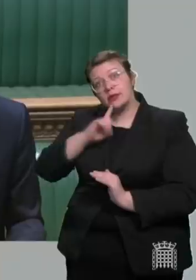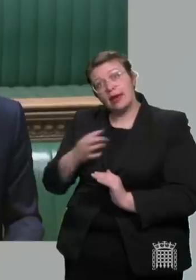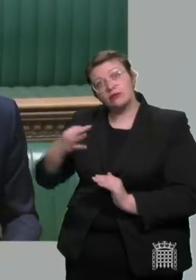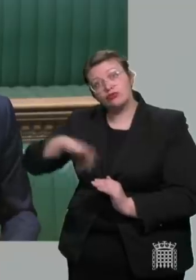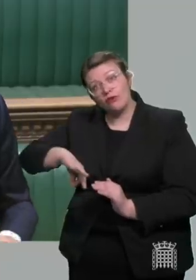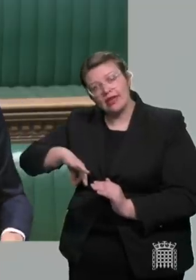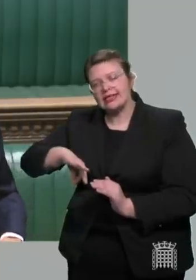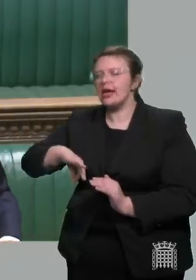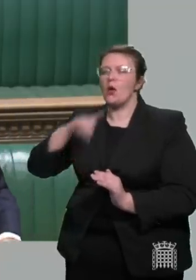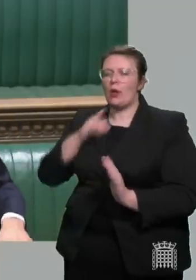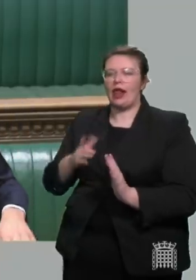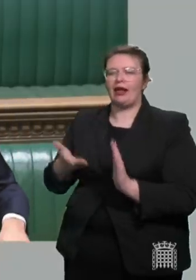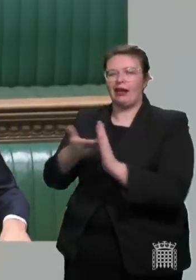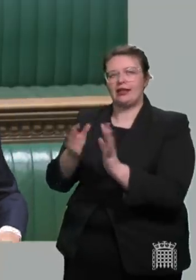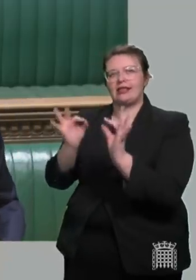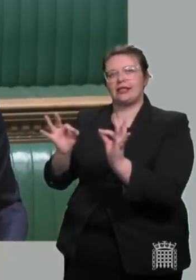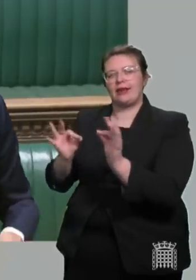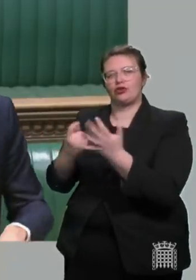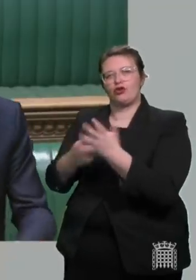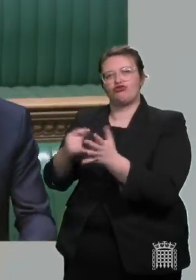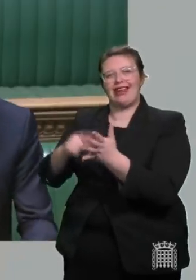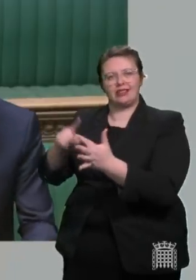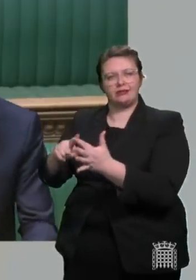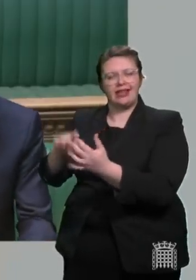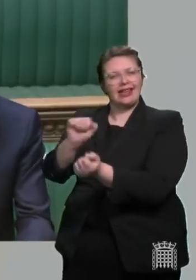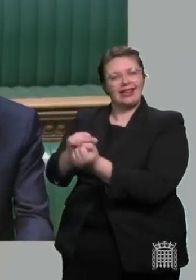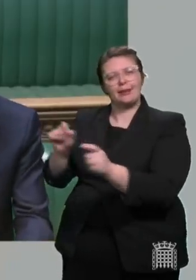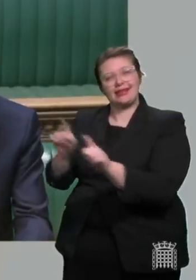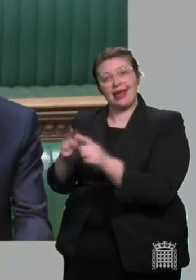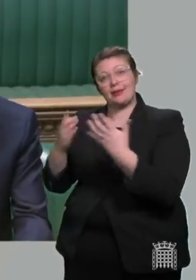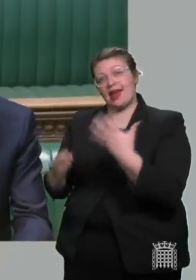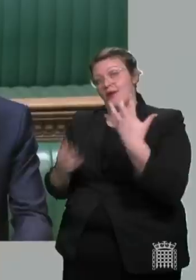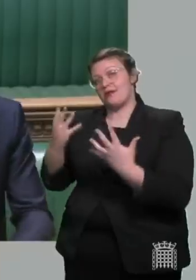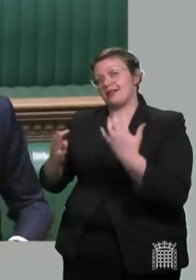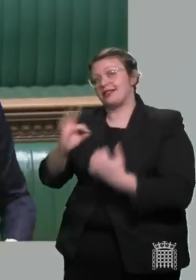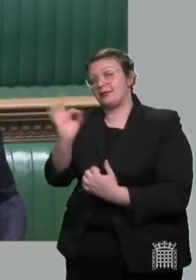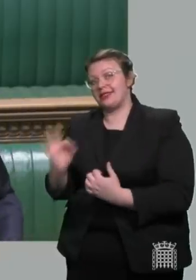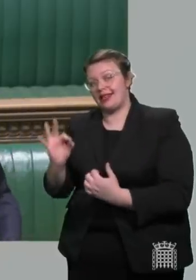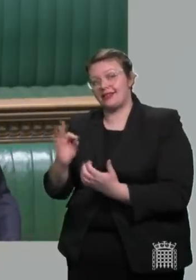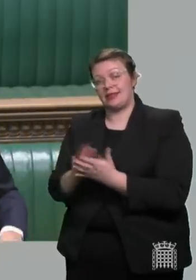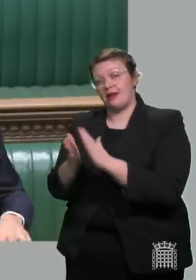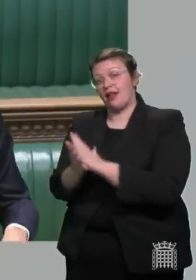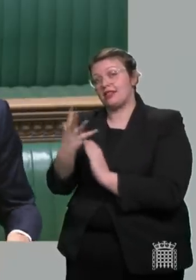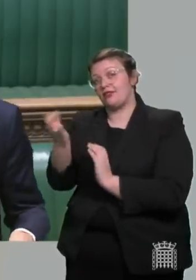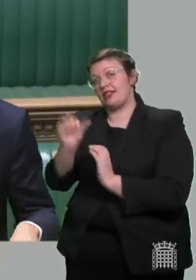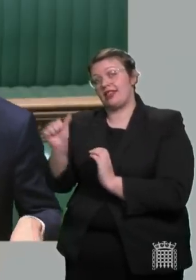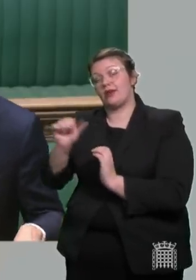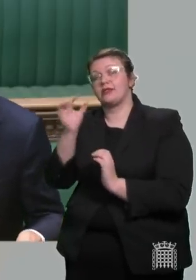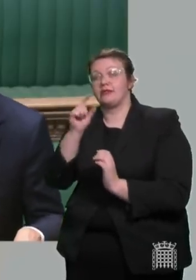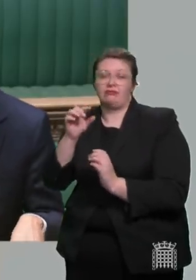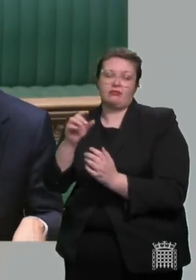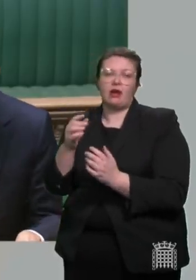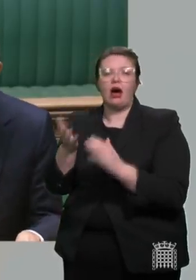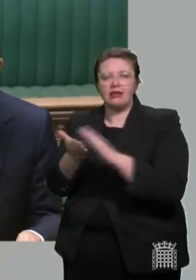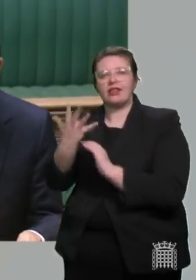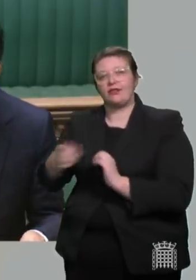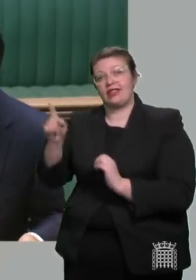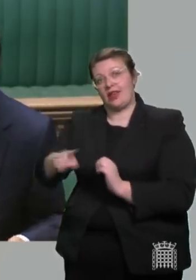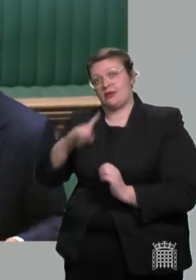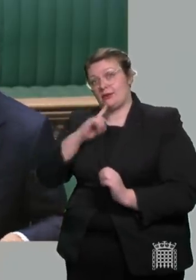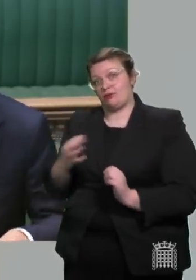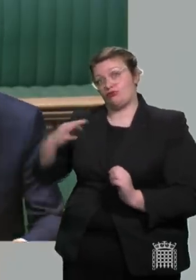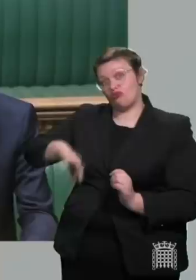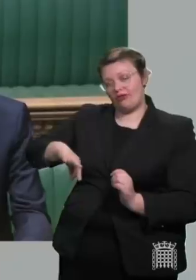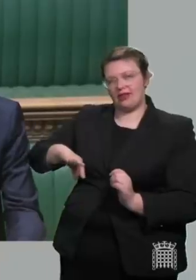rate maintained at the current rate of 19%. This means that around 70% of companies—1.4 million